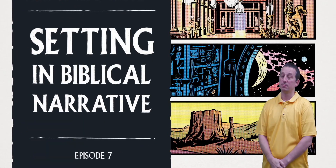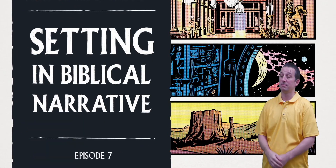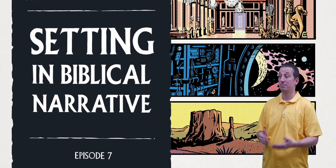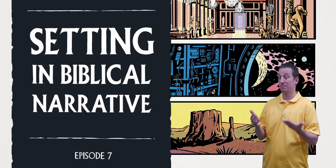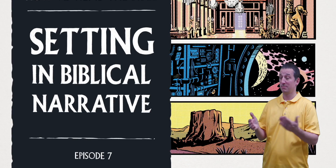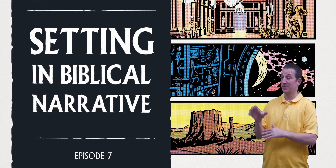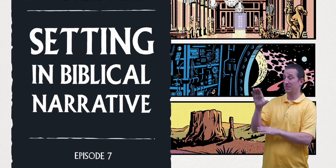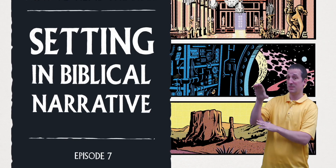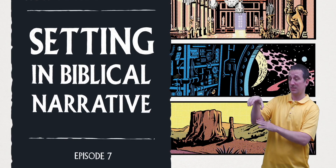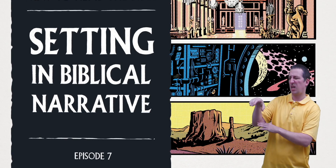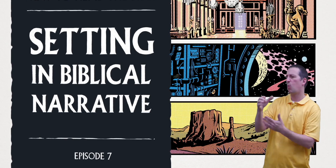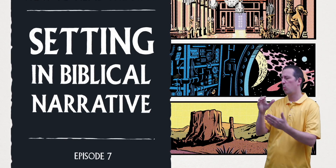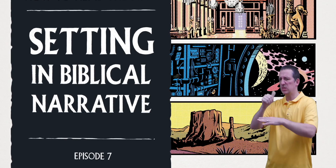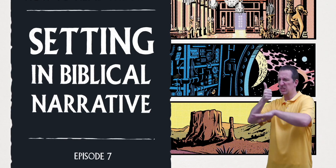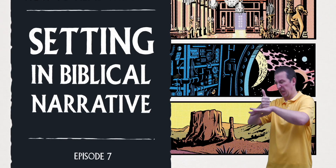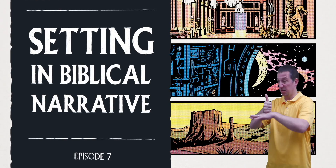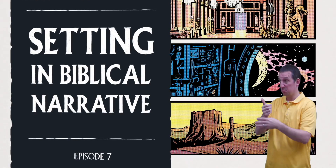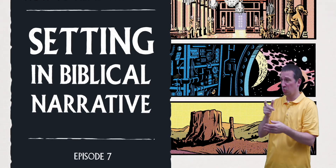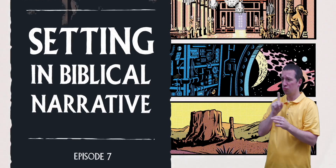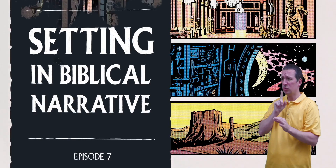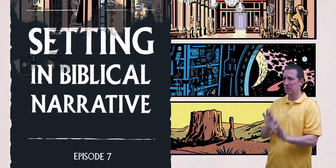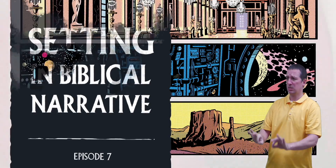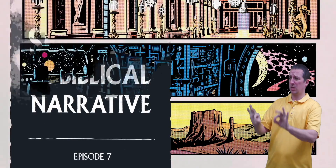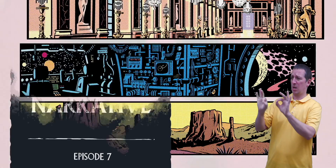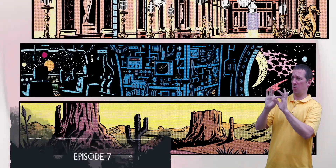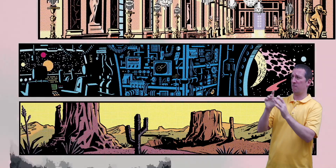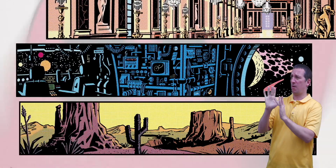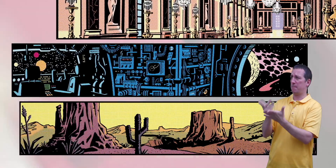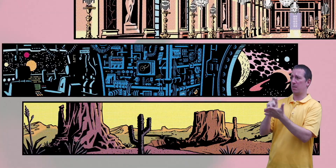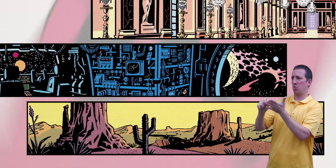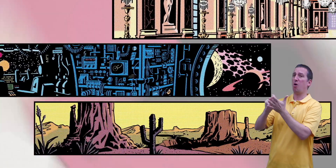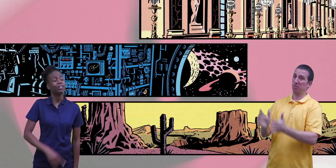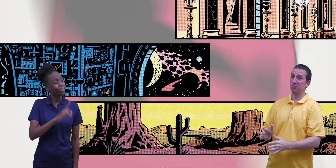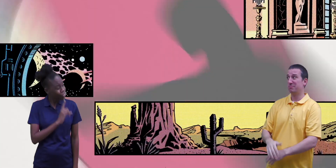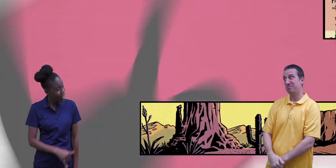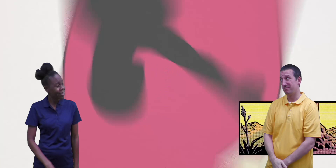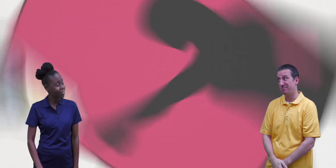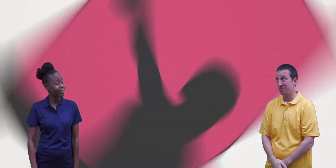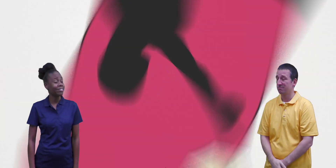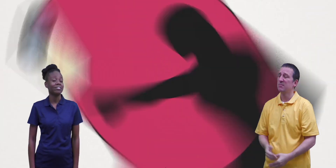Tim: So settings are a crucially important tool in the hands of the biblical authors. Jon: Really?